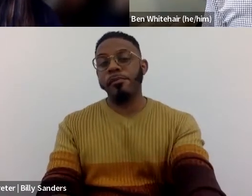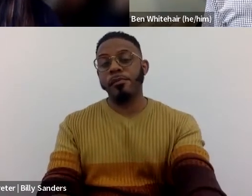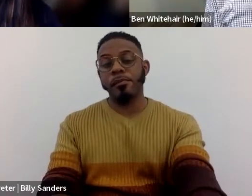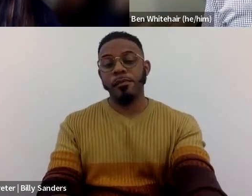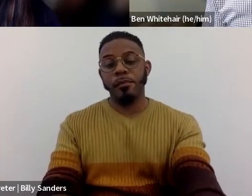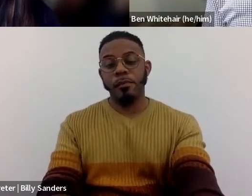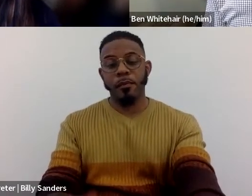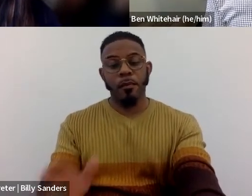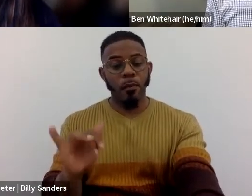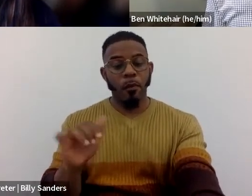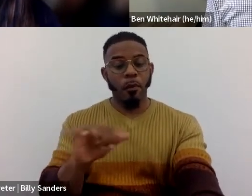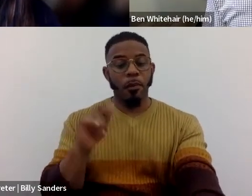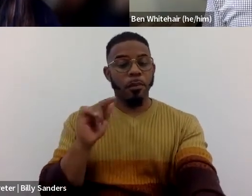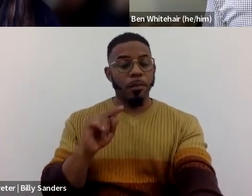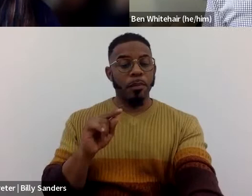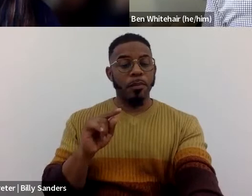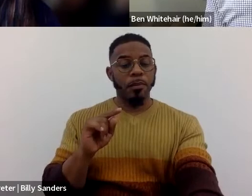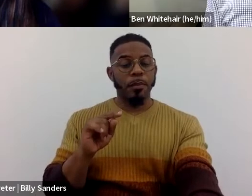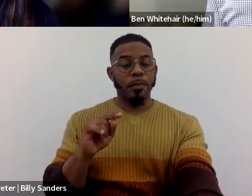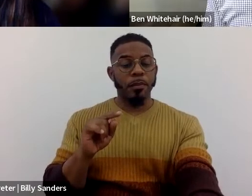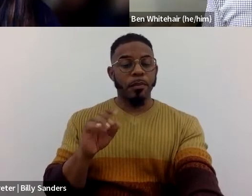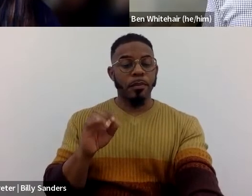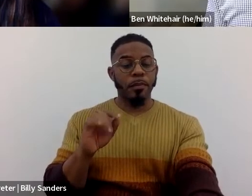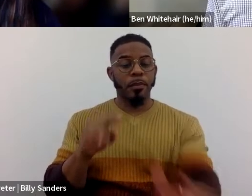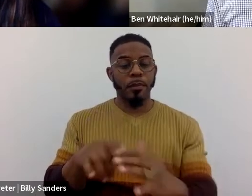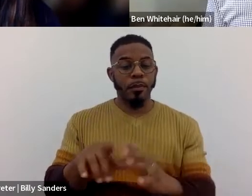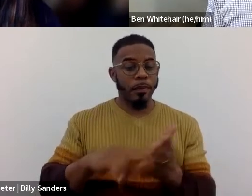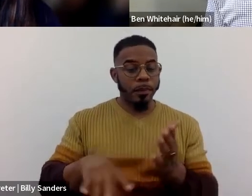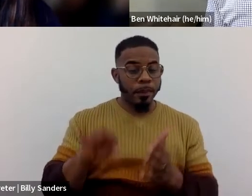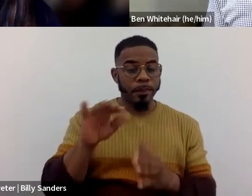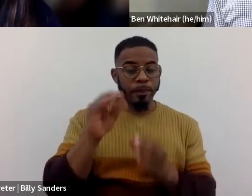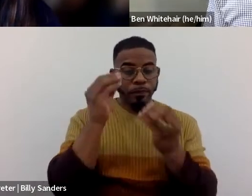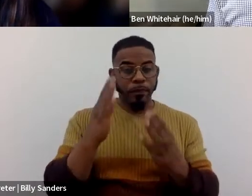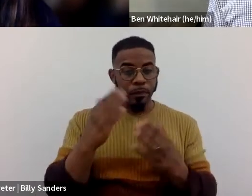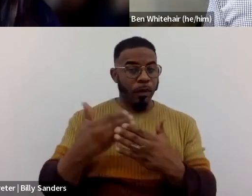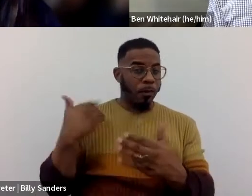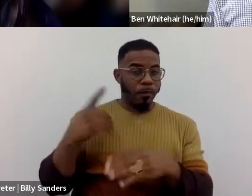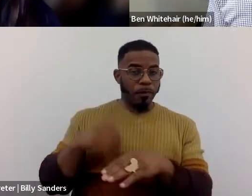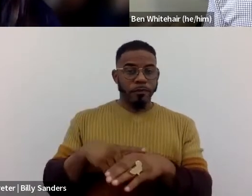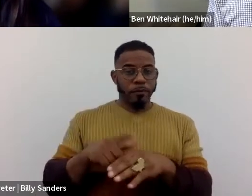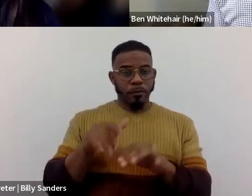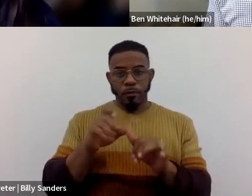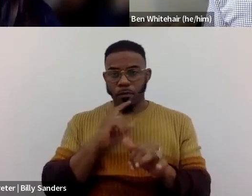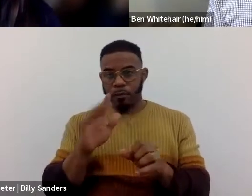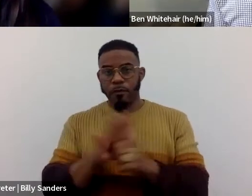Sounds like another example of finding out that information ahead of time so you can be fully prepared